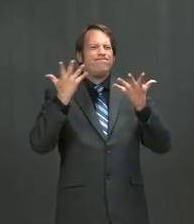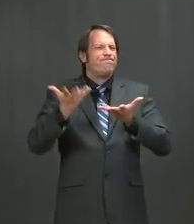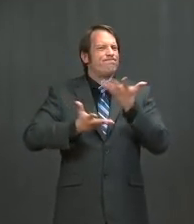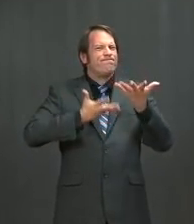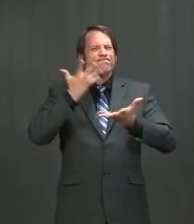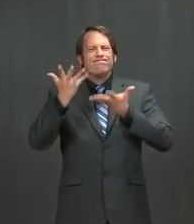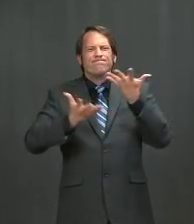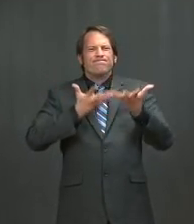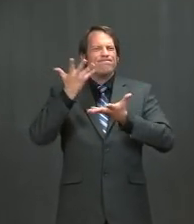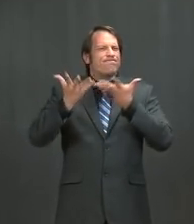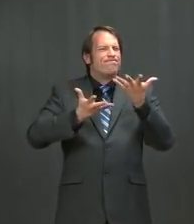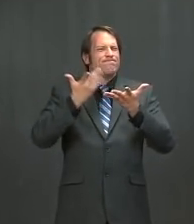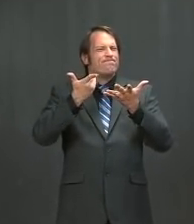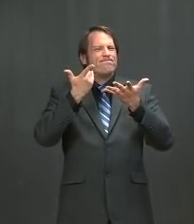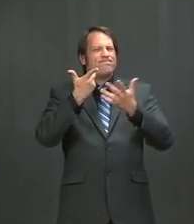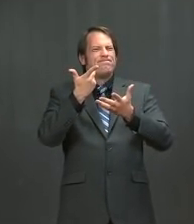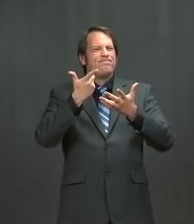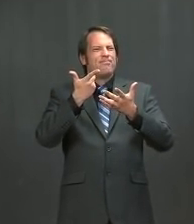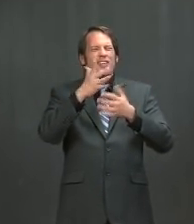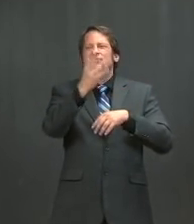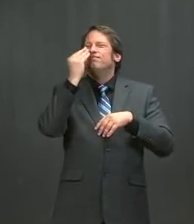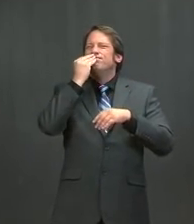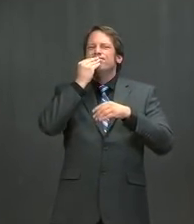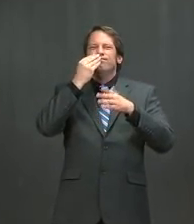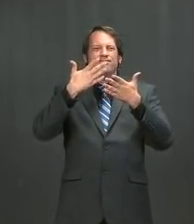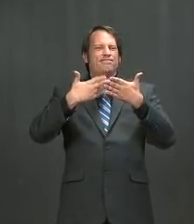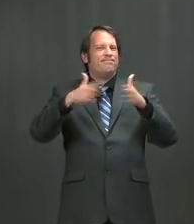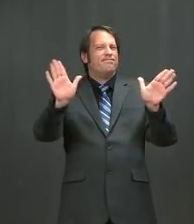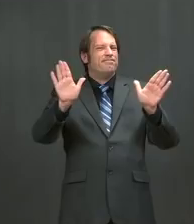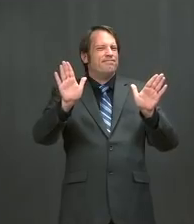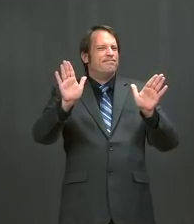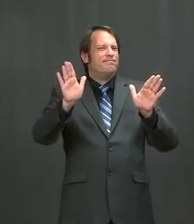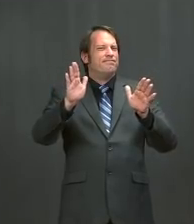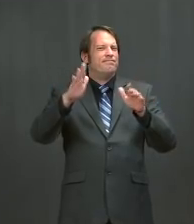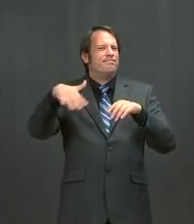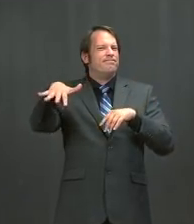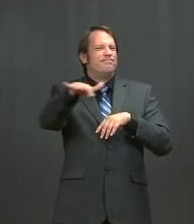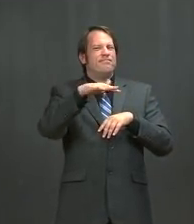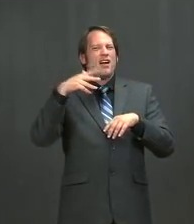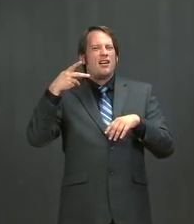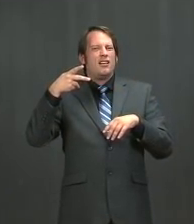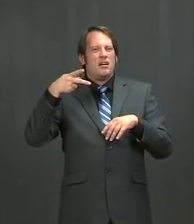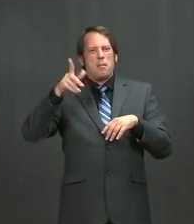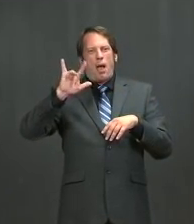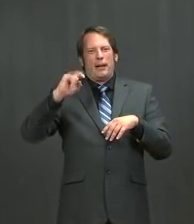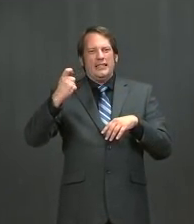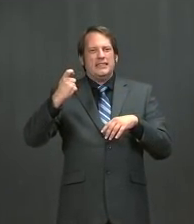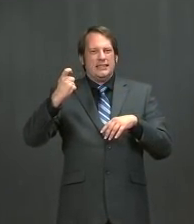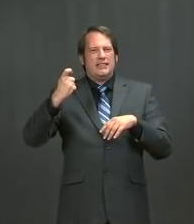Publix, as far as distributing the vaccine. So did those reports give the White House any pause